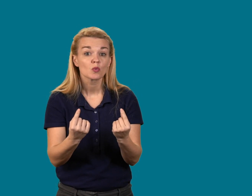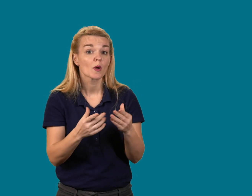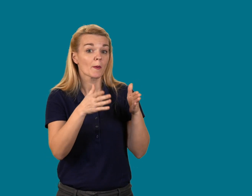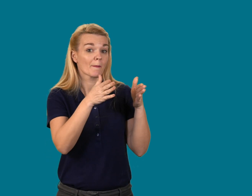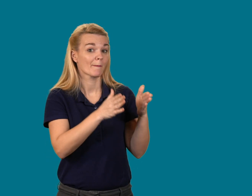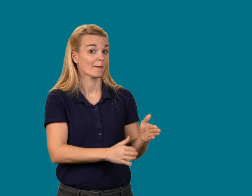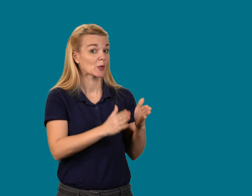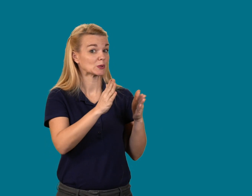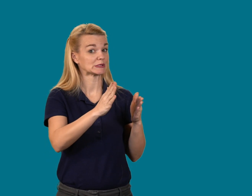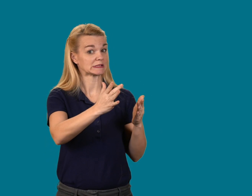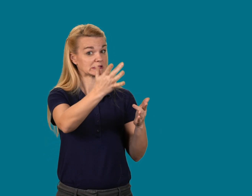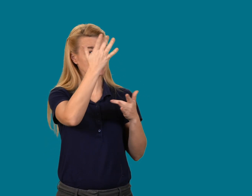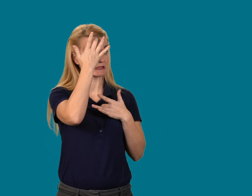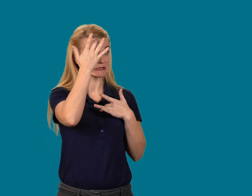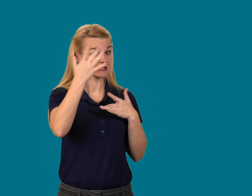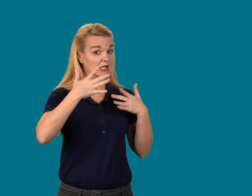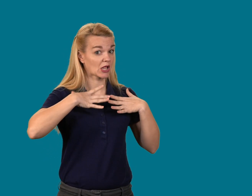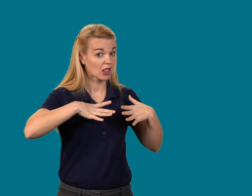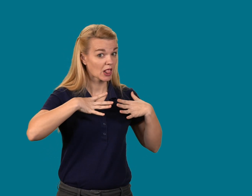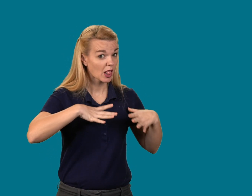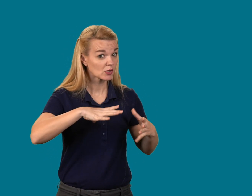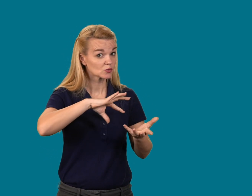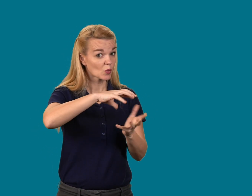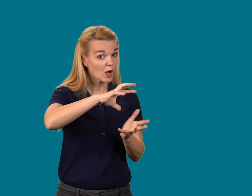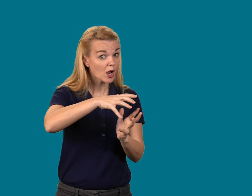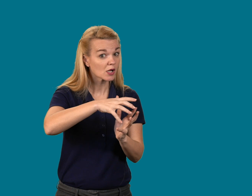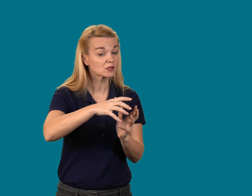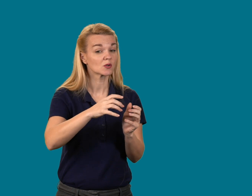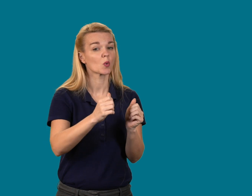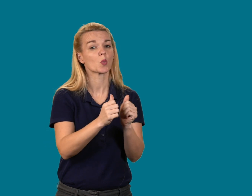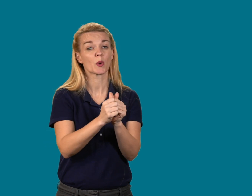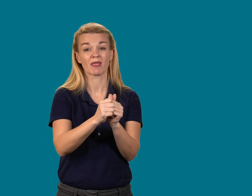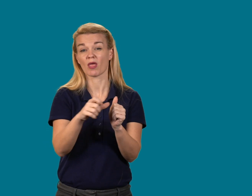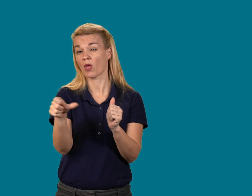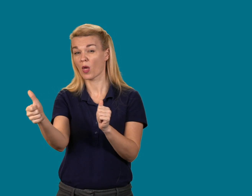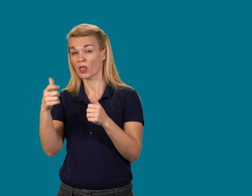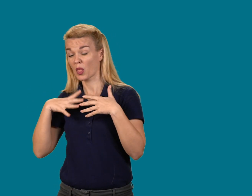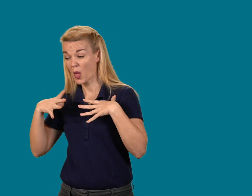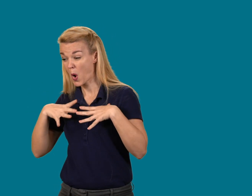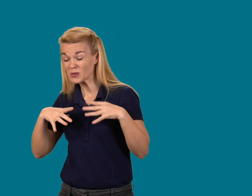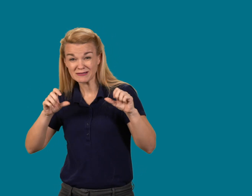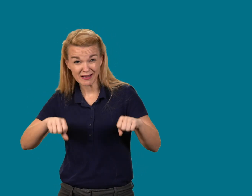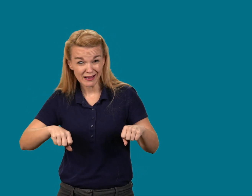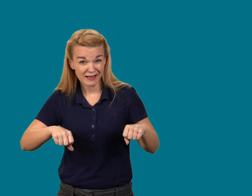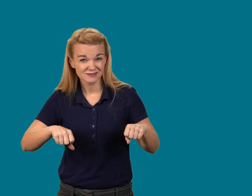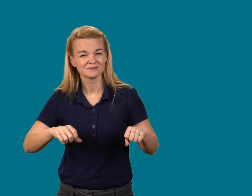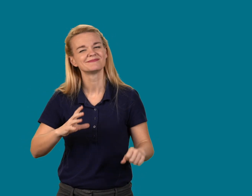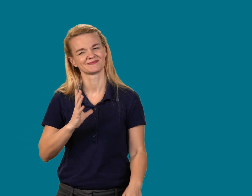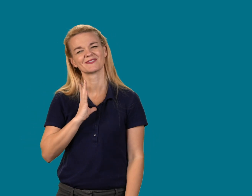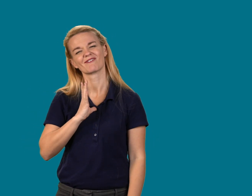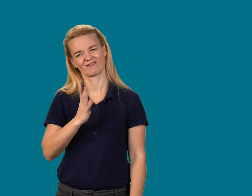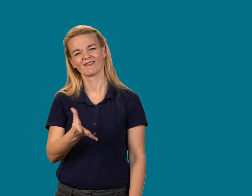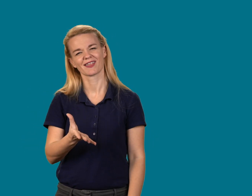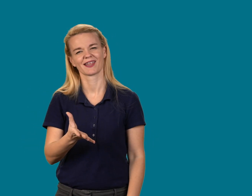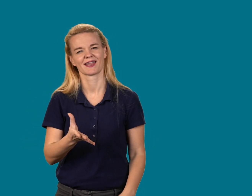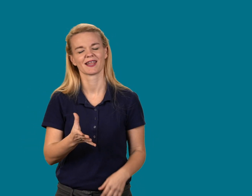It is okay to wash dirty laundry from a person who is sick with other people's items.